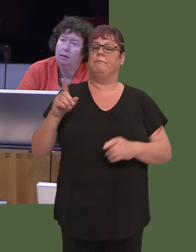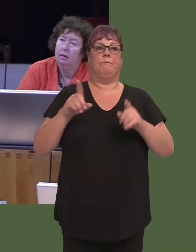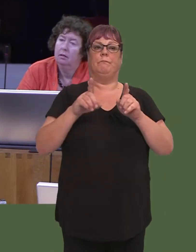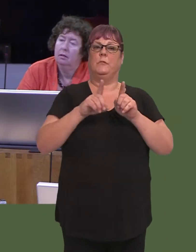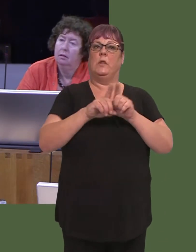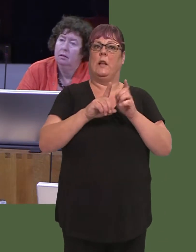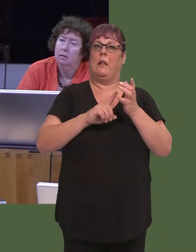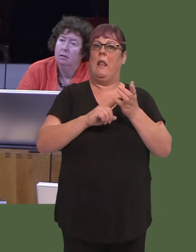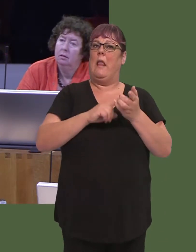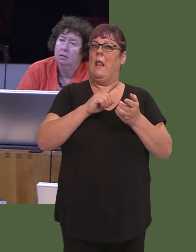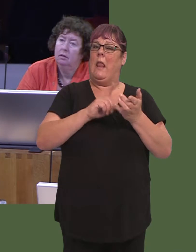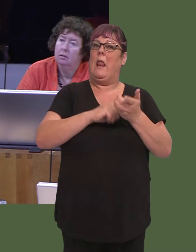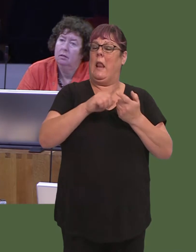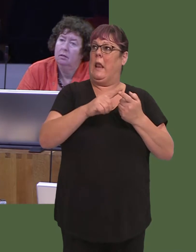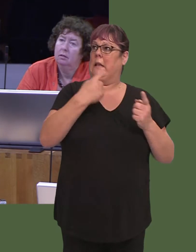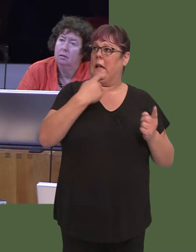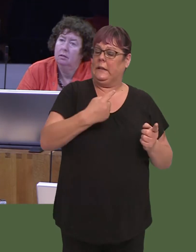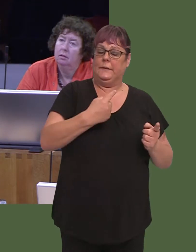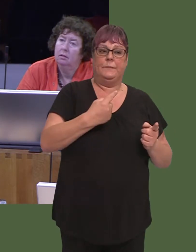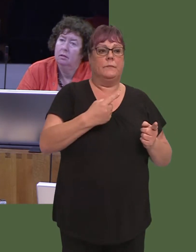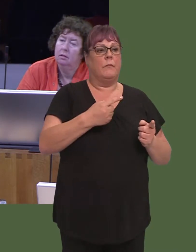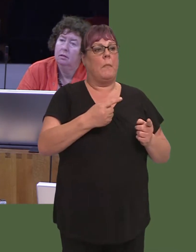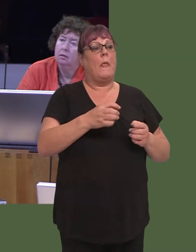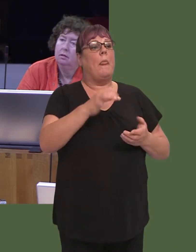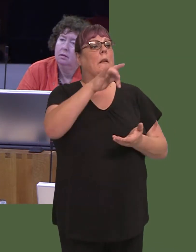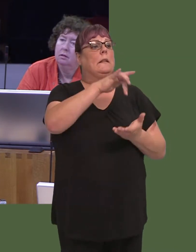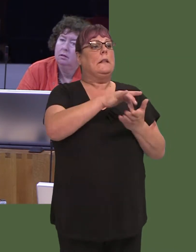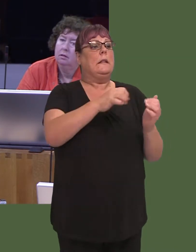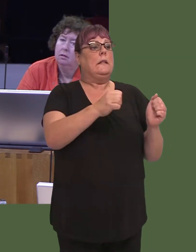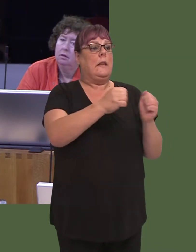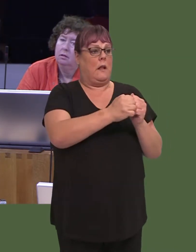Of course, in addition to the city deal itself, the four local authorities in the south-west